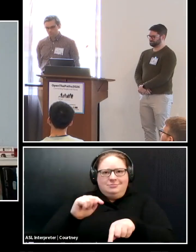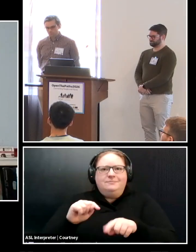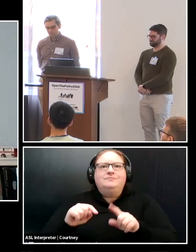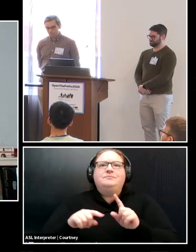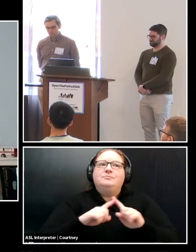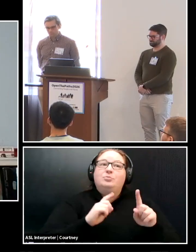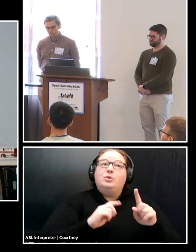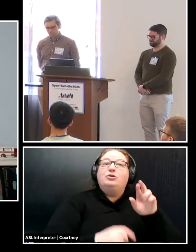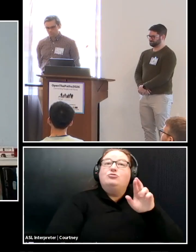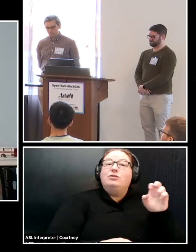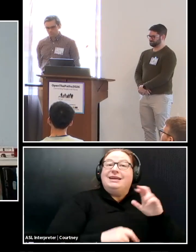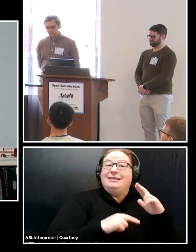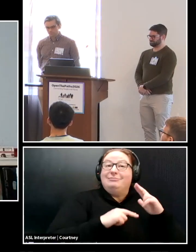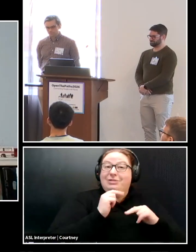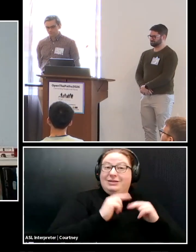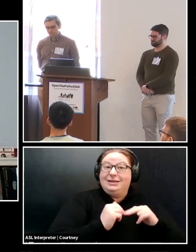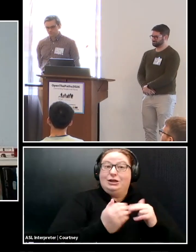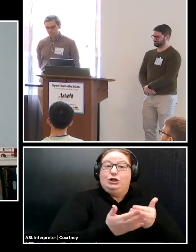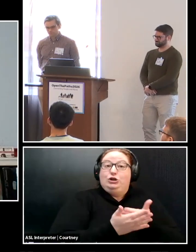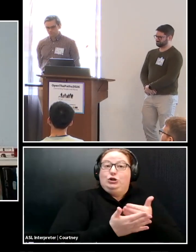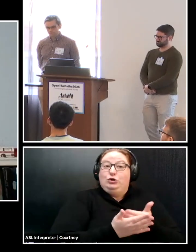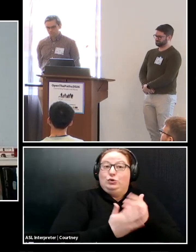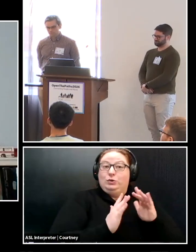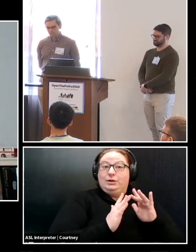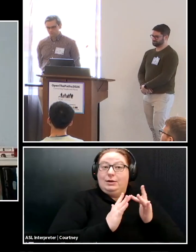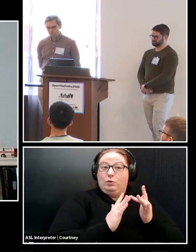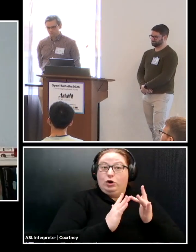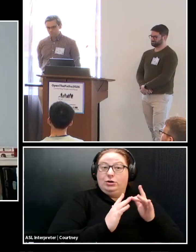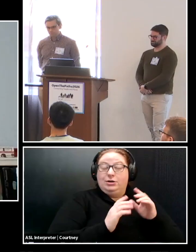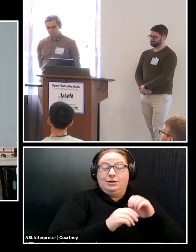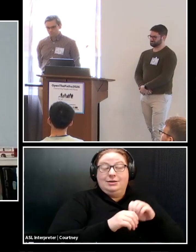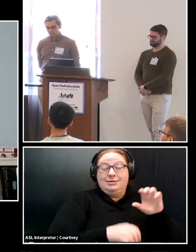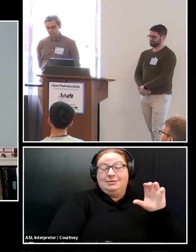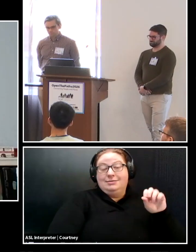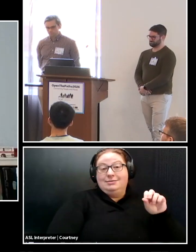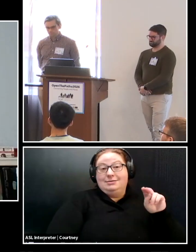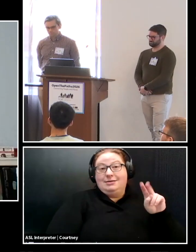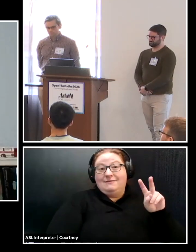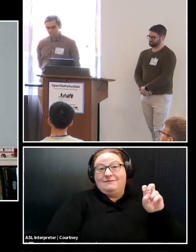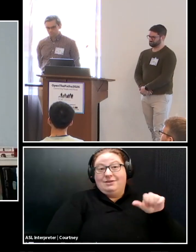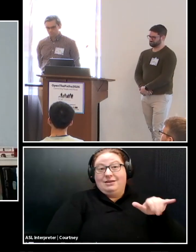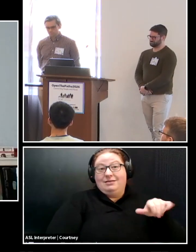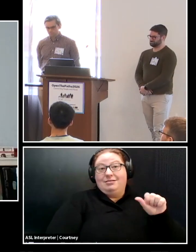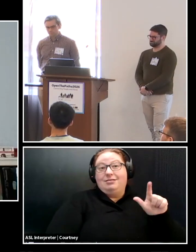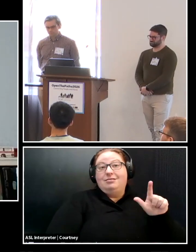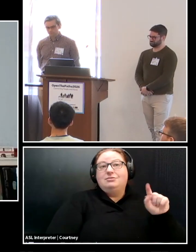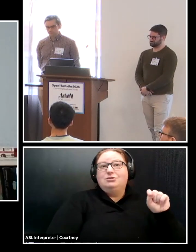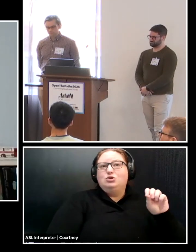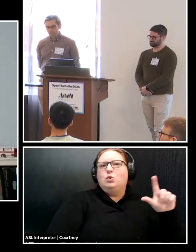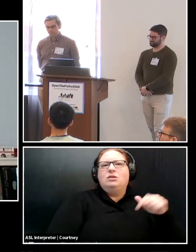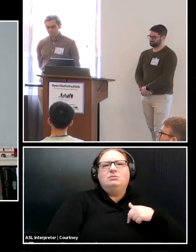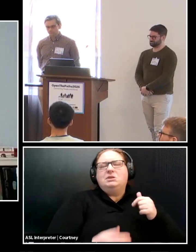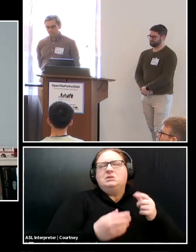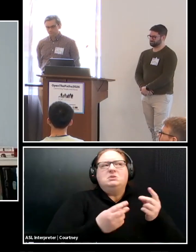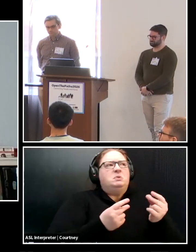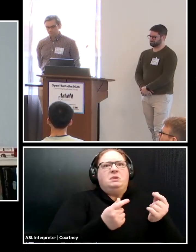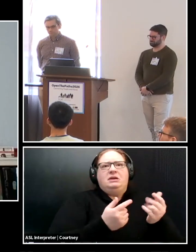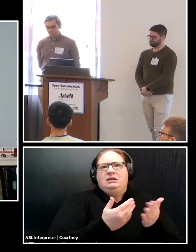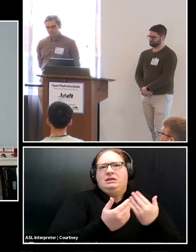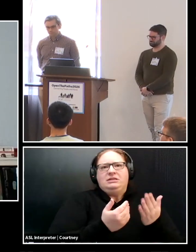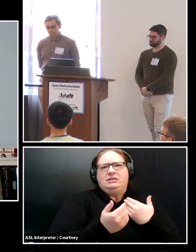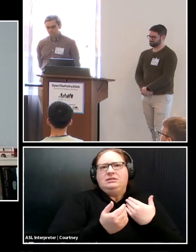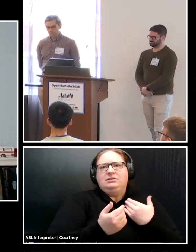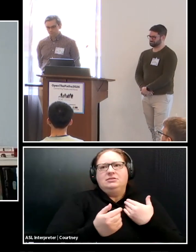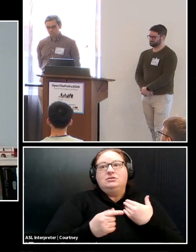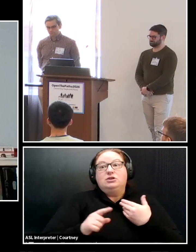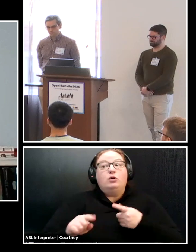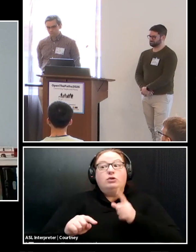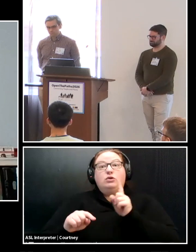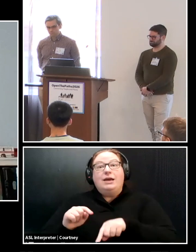network in the Conveyal tool is fairly quick and straightforward. Um so it's not as flexible as it